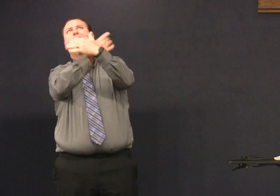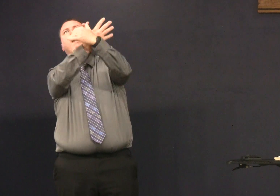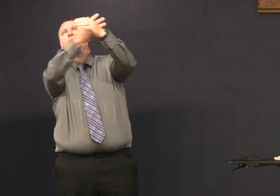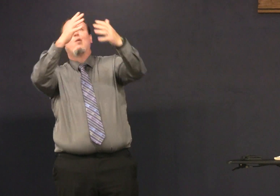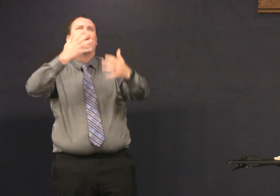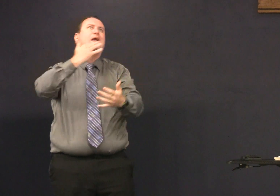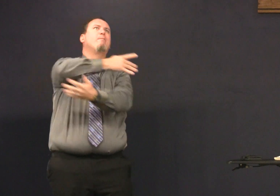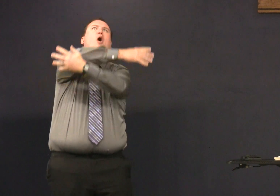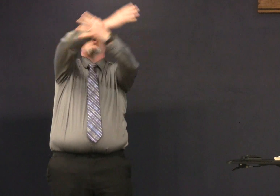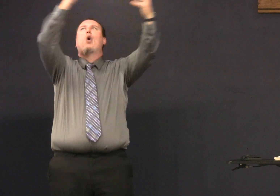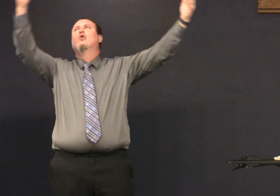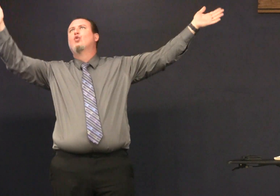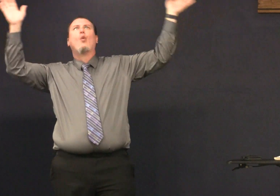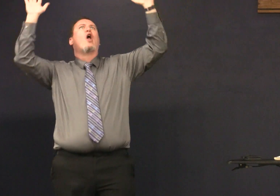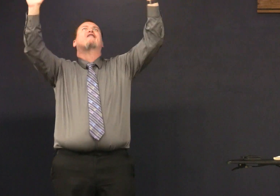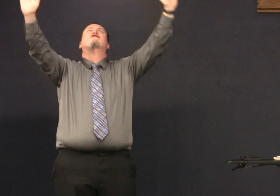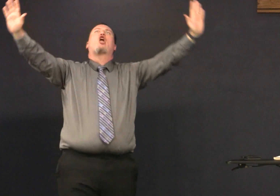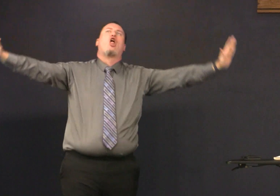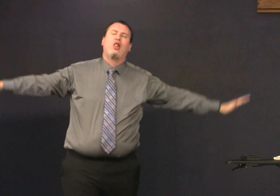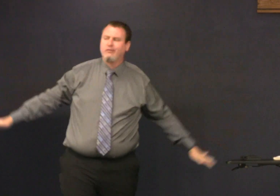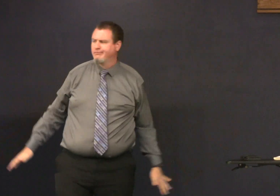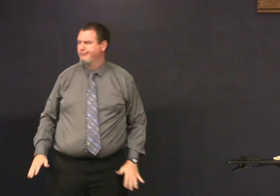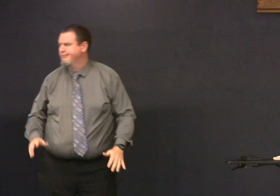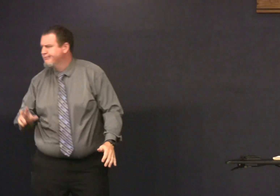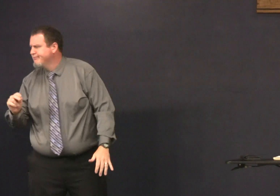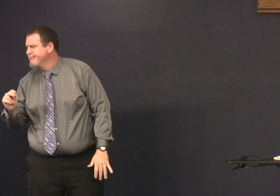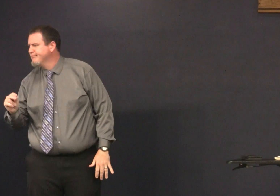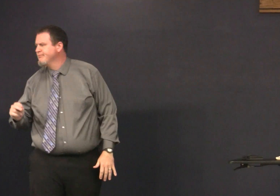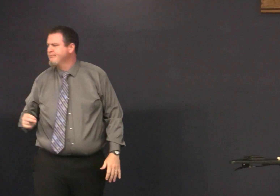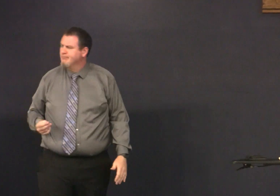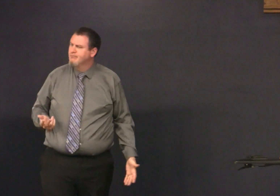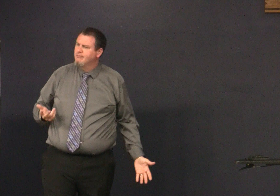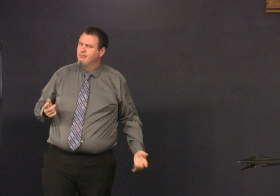doesn't mean everything's fine and rainbows and all that good stuff it won't it won't